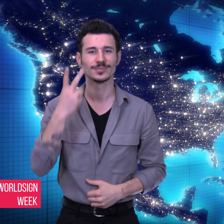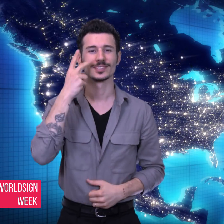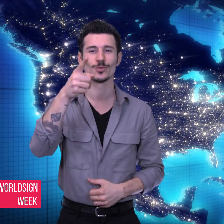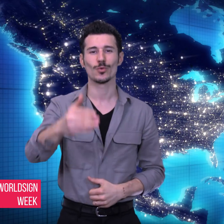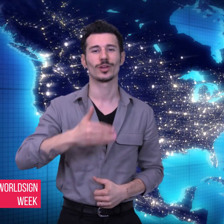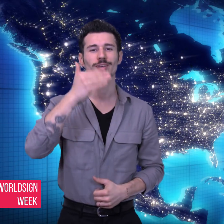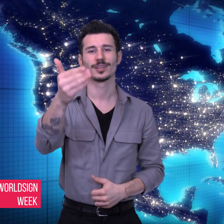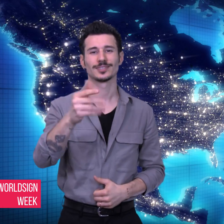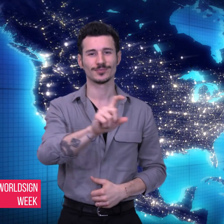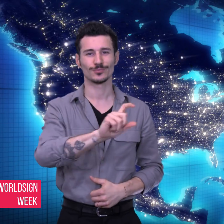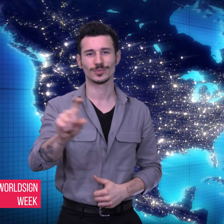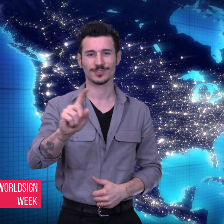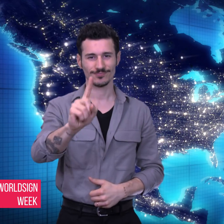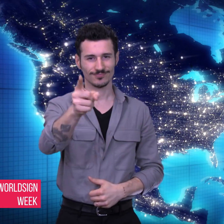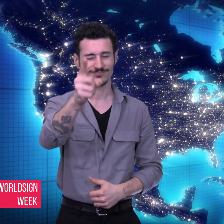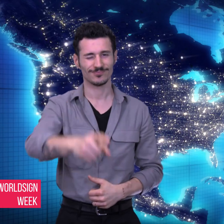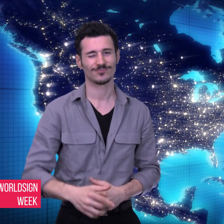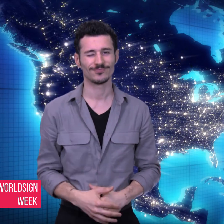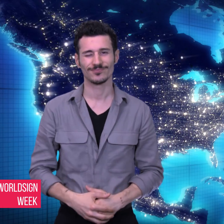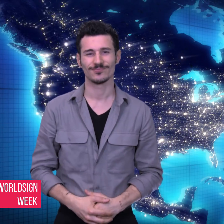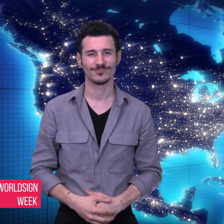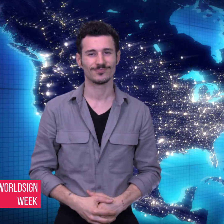See you next week.